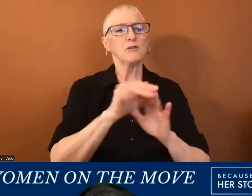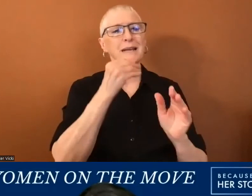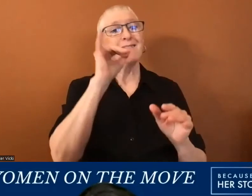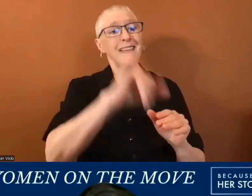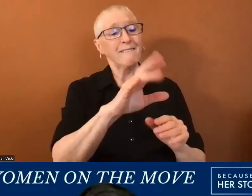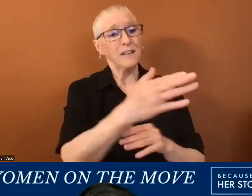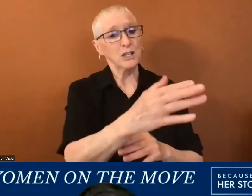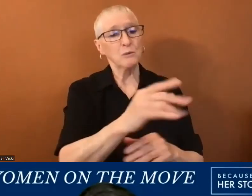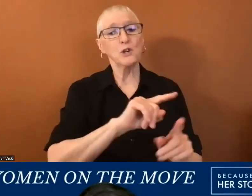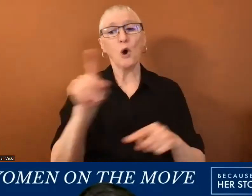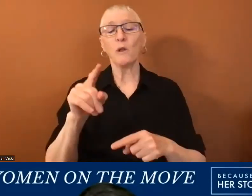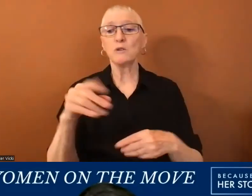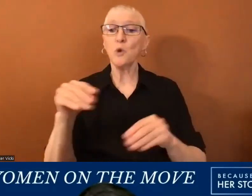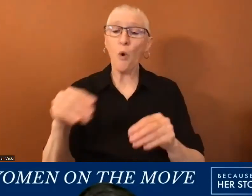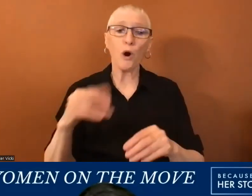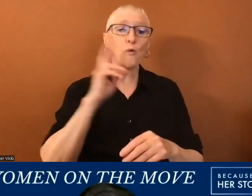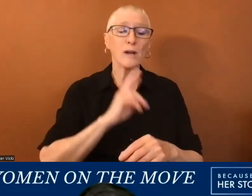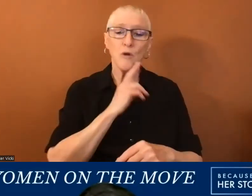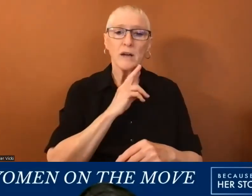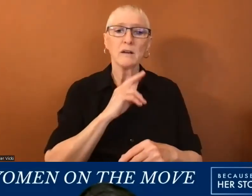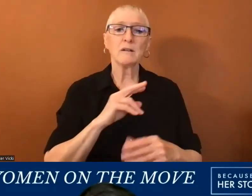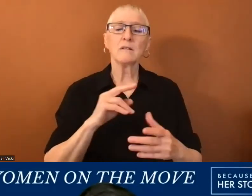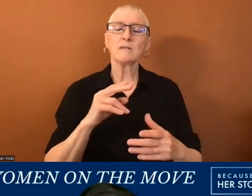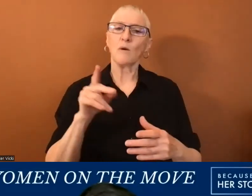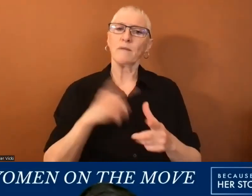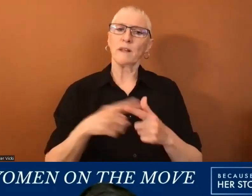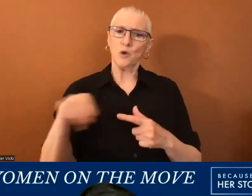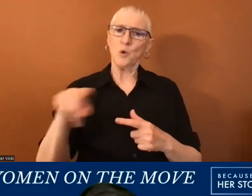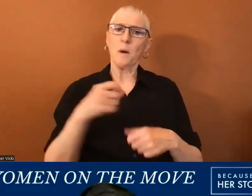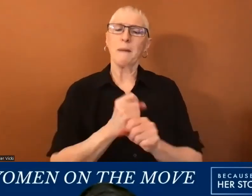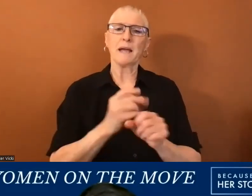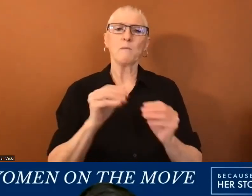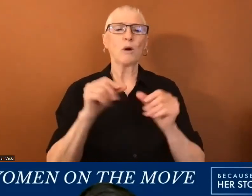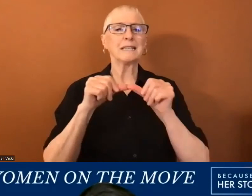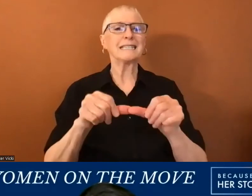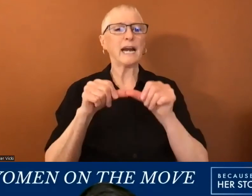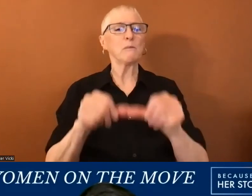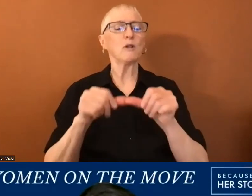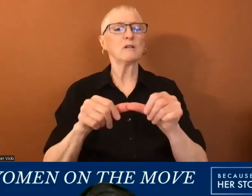the seafood store or restaurant so that you're making more sustainable seafood choices.